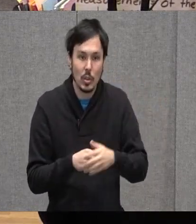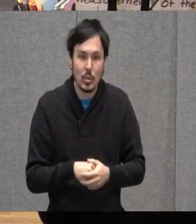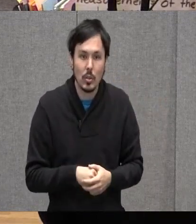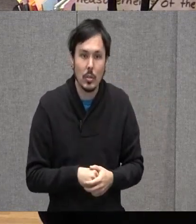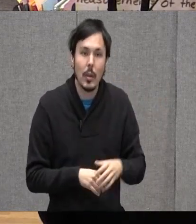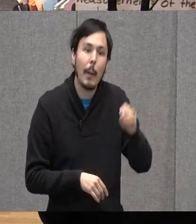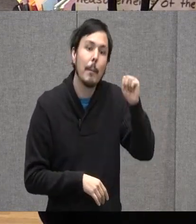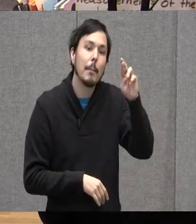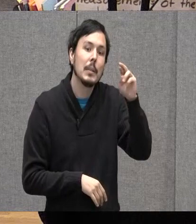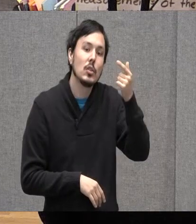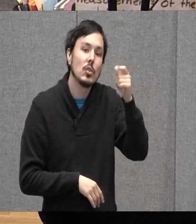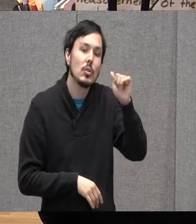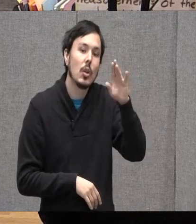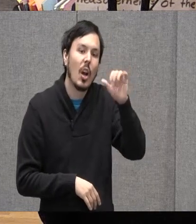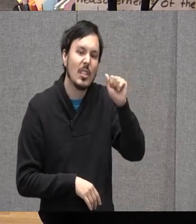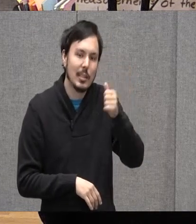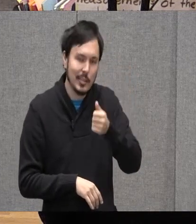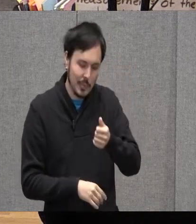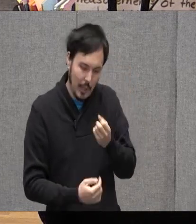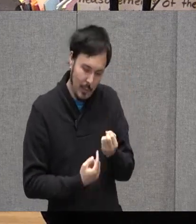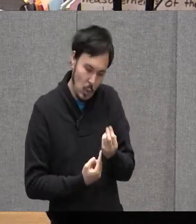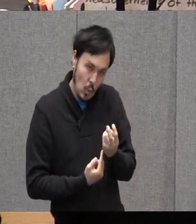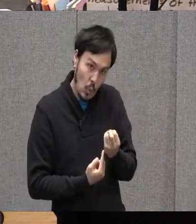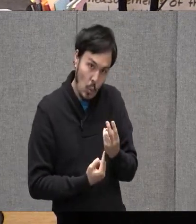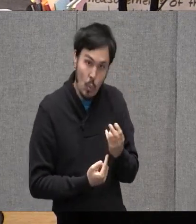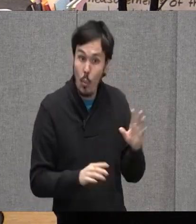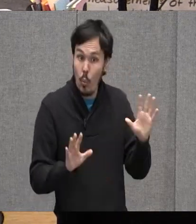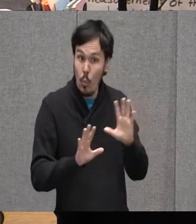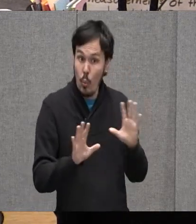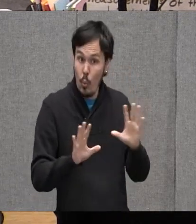Mr. Garcia has 12 pots that are four inches. Woop, hold on.